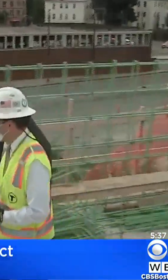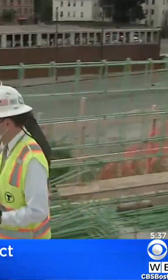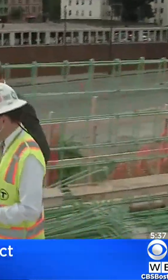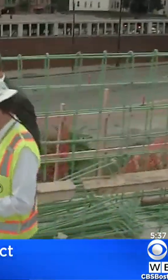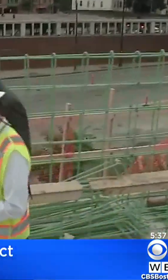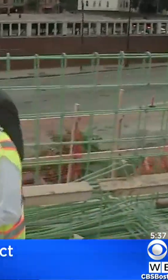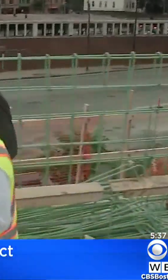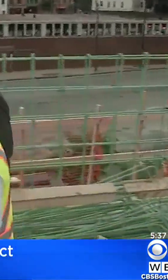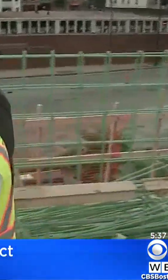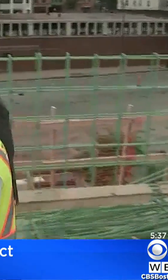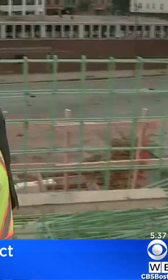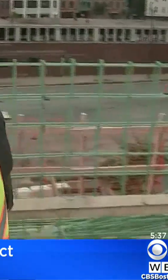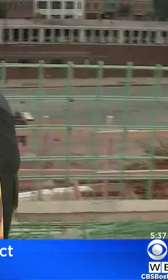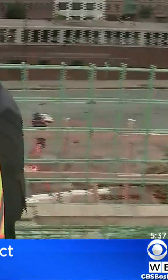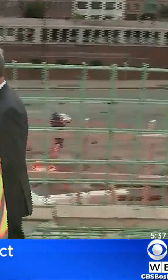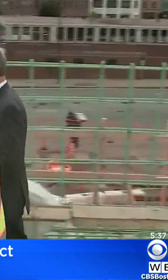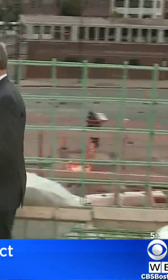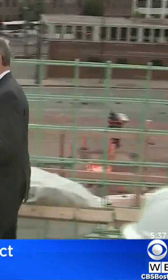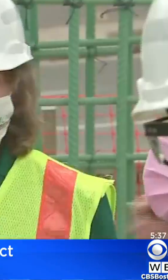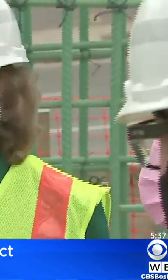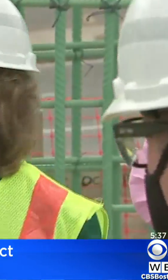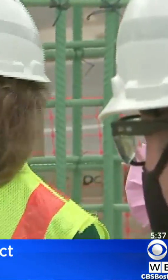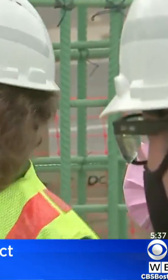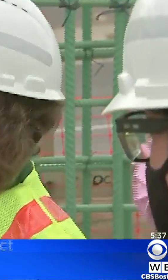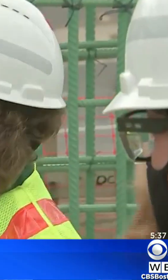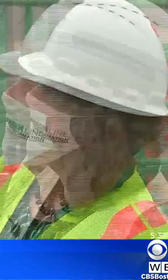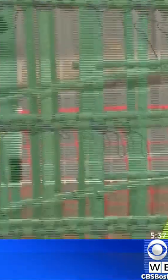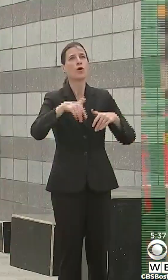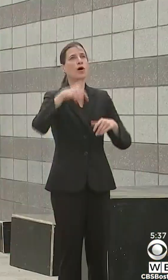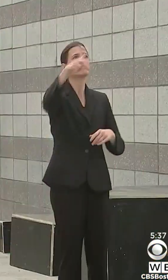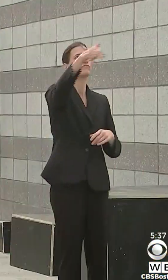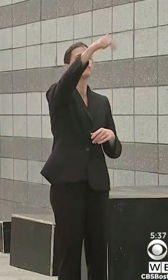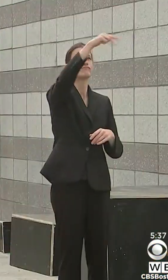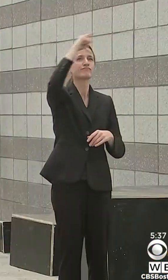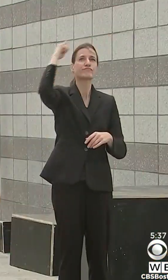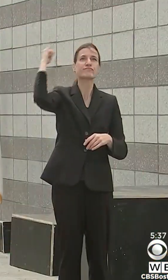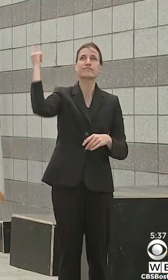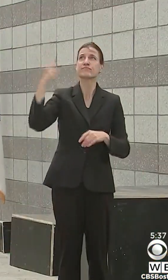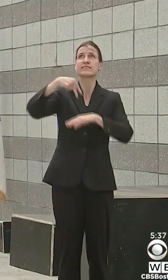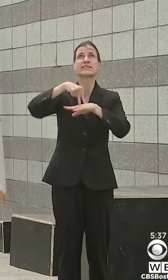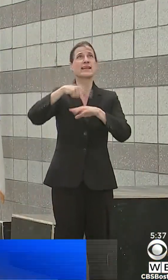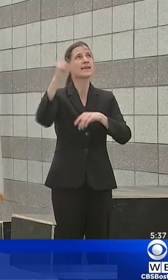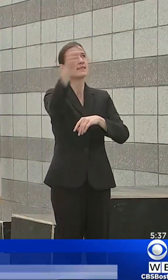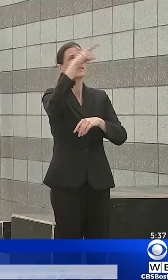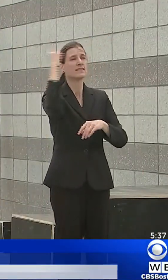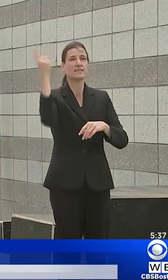OF THE WORK IN PROGRESS. THE PROJECT WILL ADD MORE THAN 4 1/2 MILES OF GREENLINE TRACK NORTH OF THE CITY TO UNION